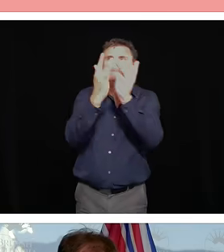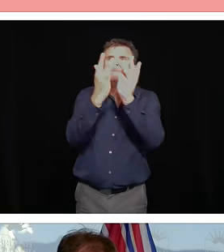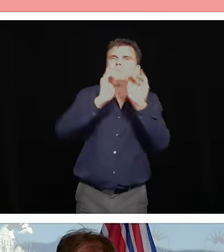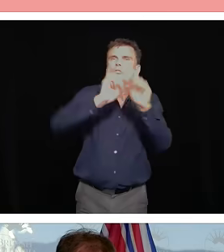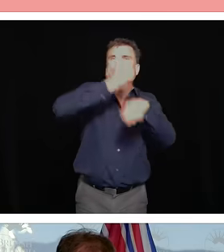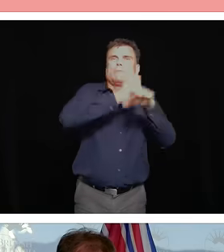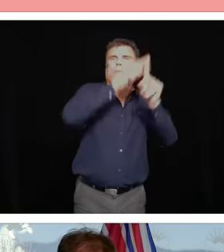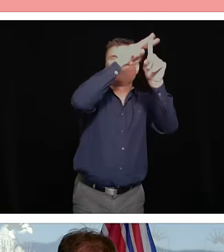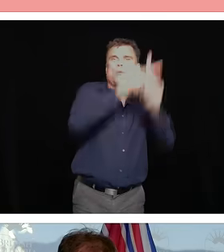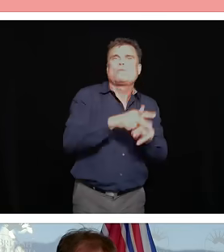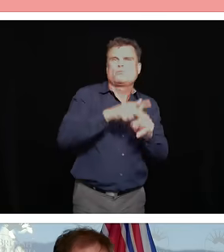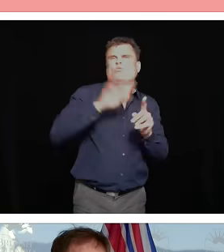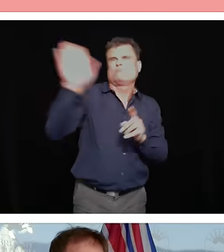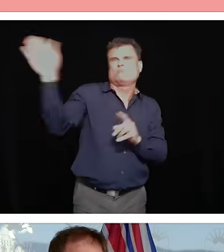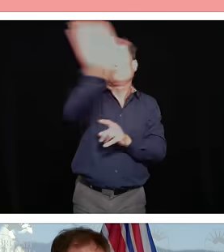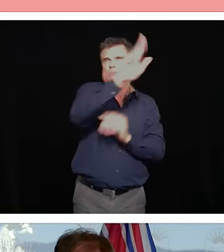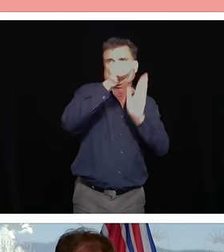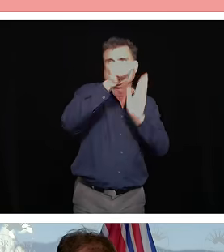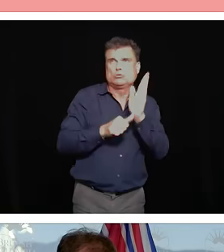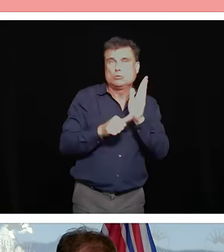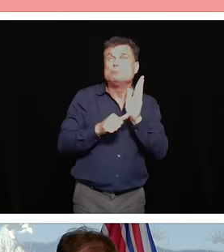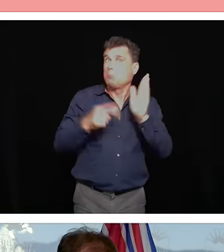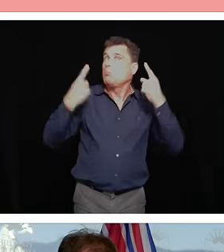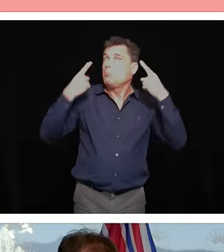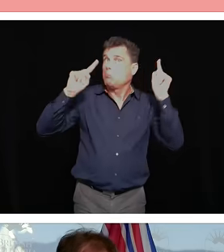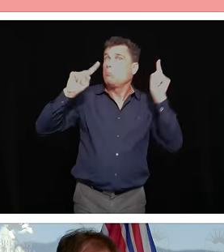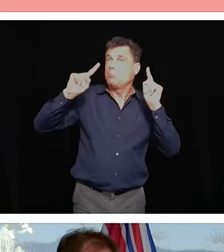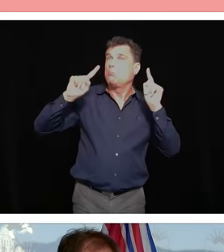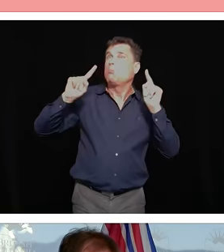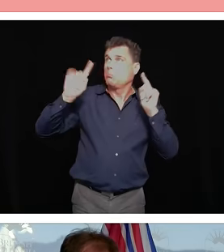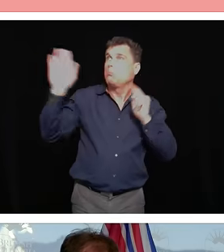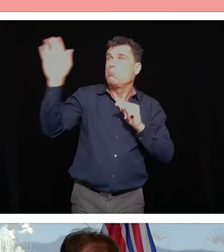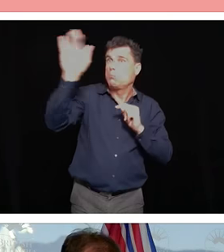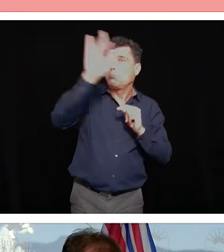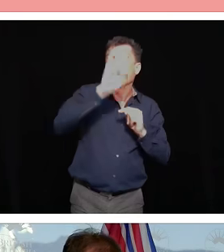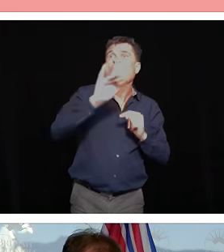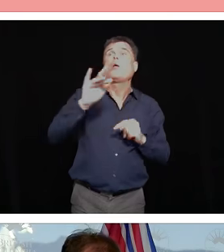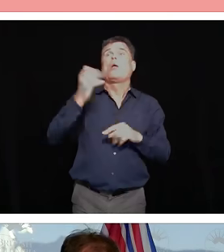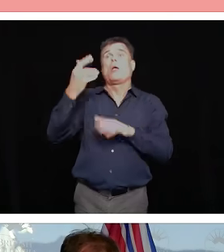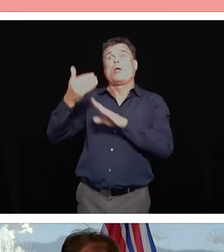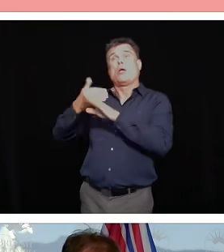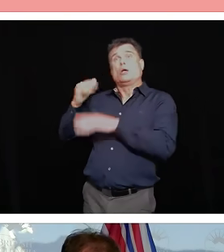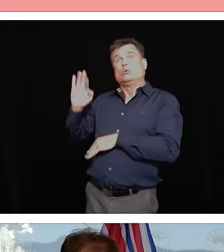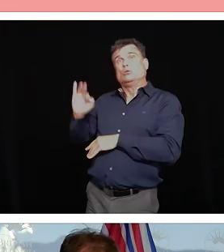If your parents are helping to care for your children then you will have to consider things